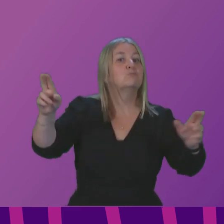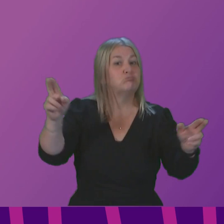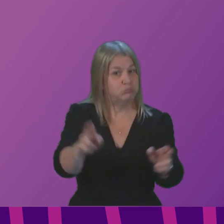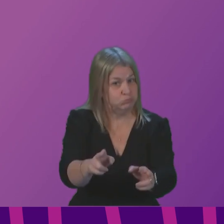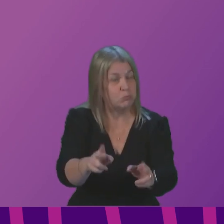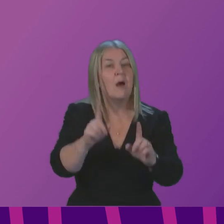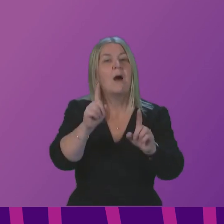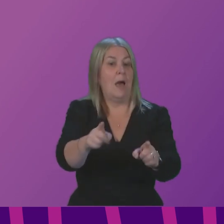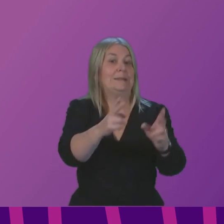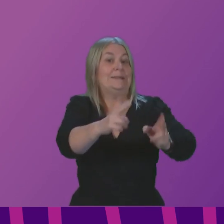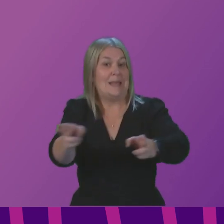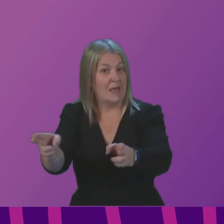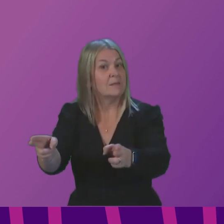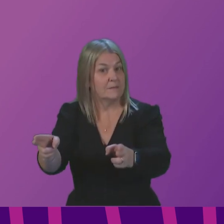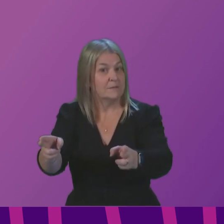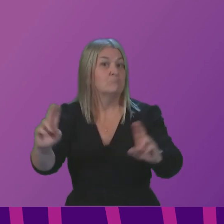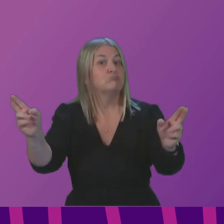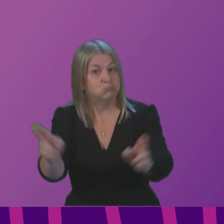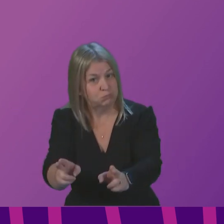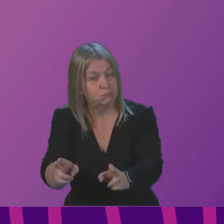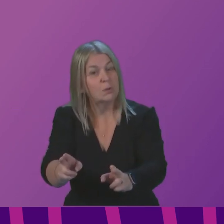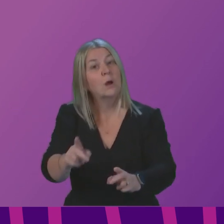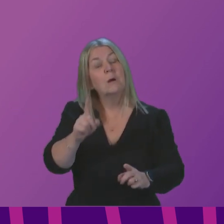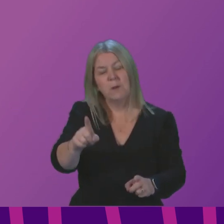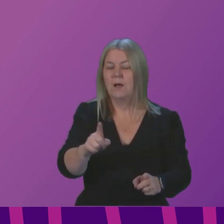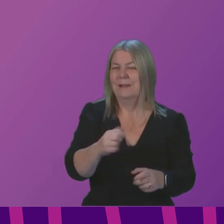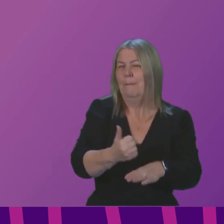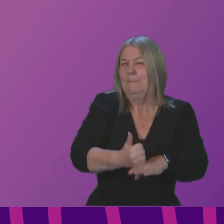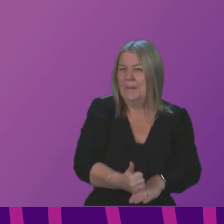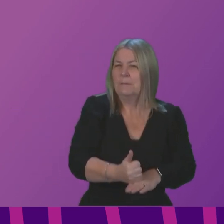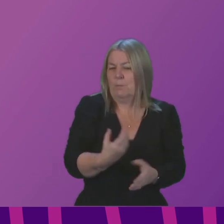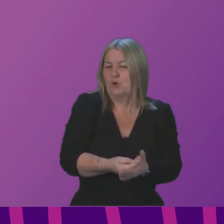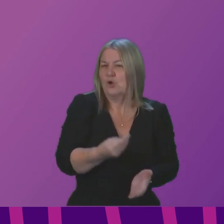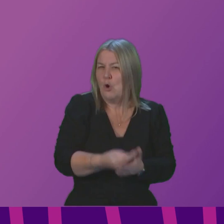The evaluation of minimum unit pricing is on-going, and a final report from Public Health